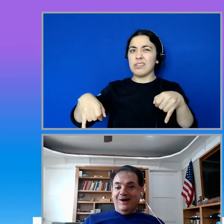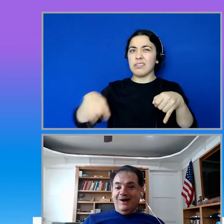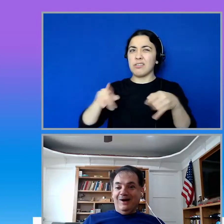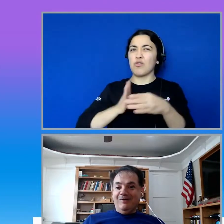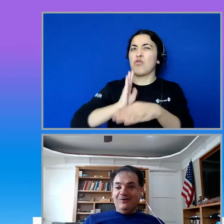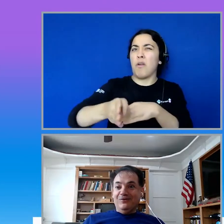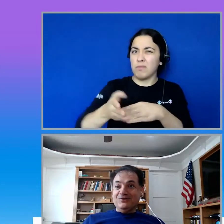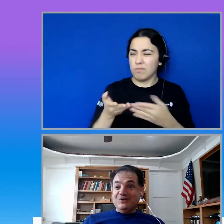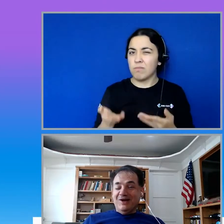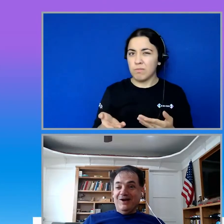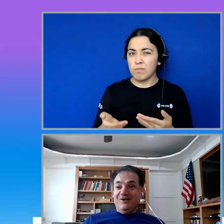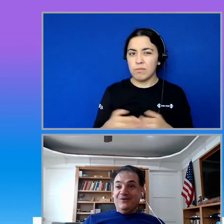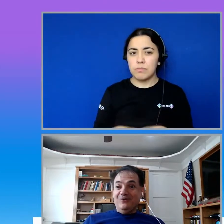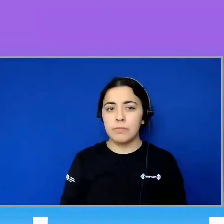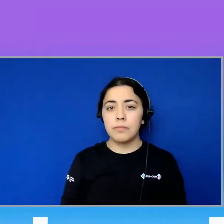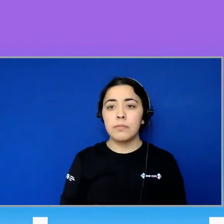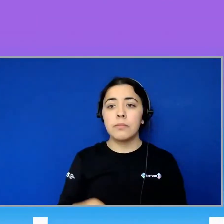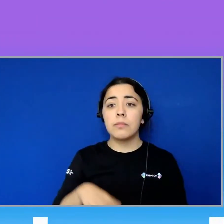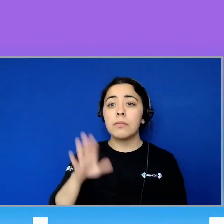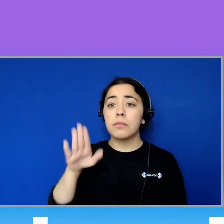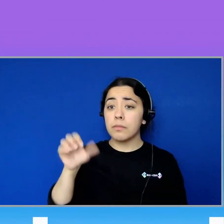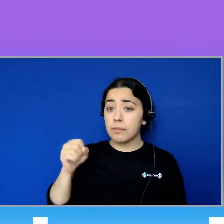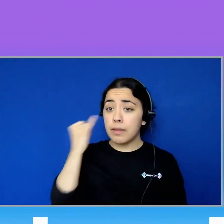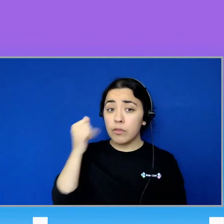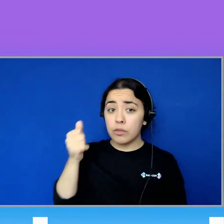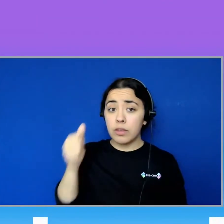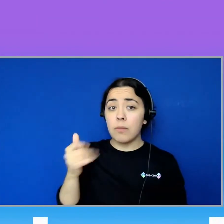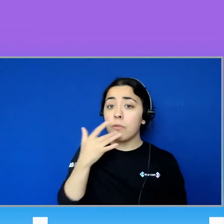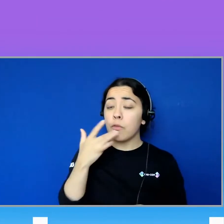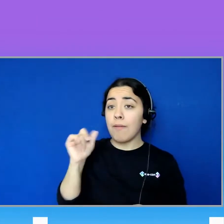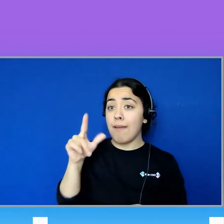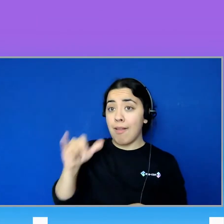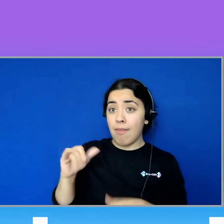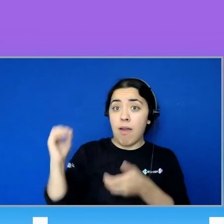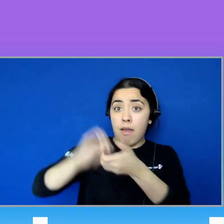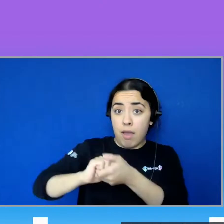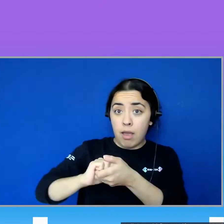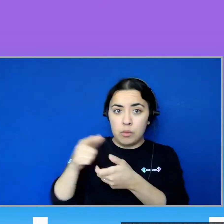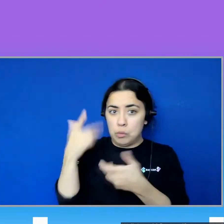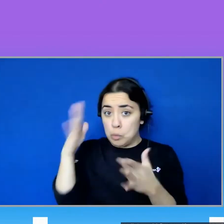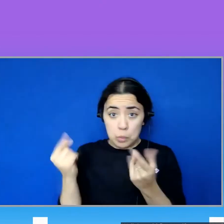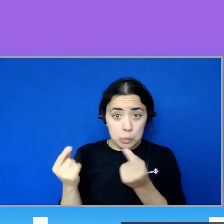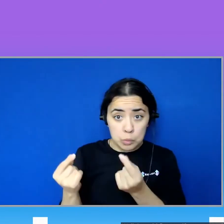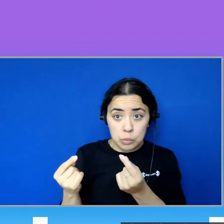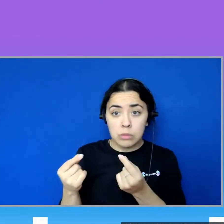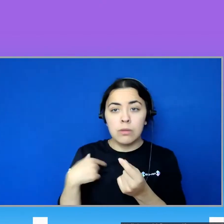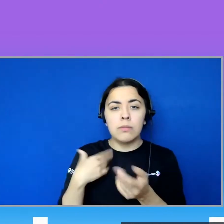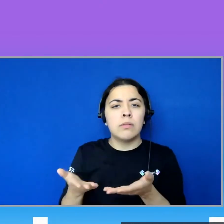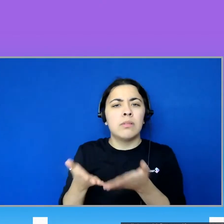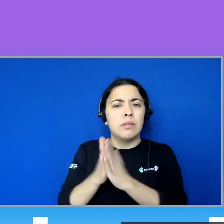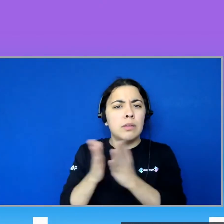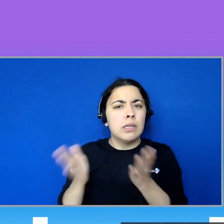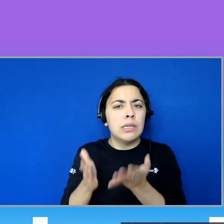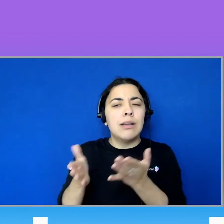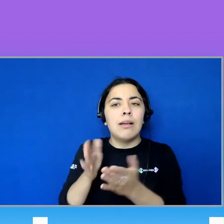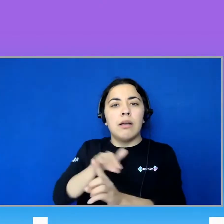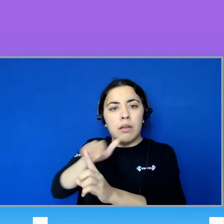Well, I would first say if you want to be an ally and